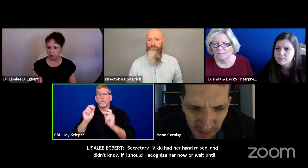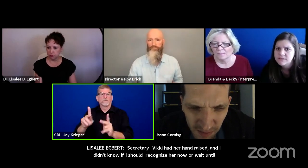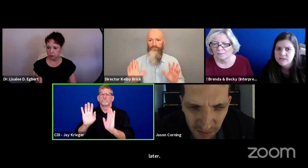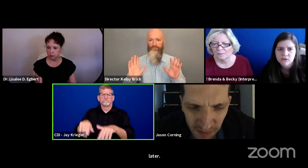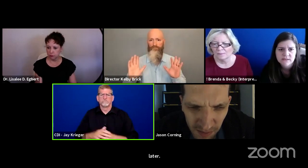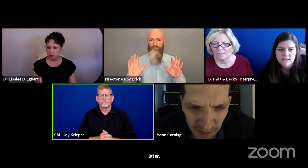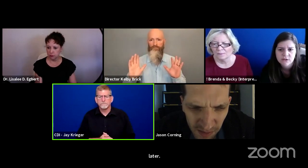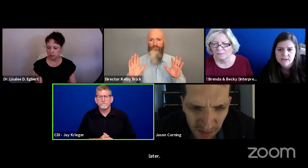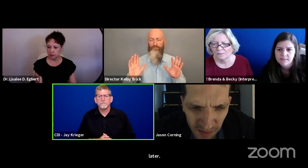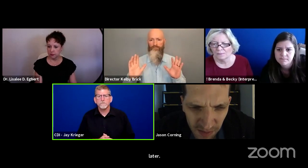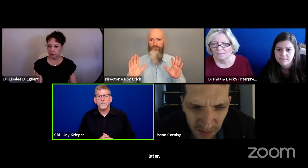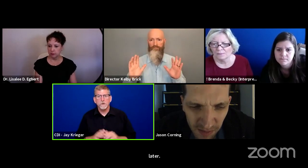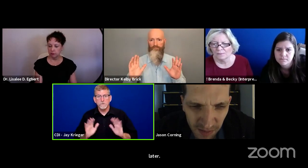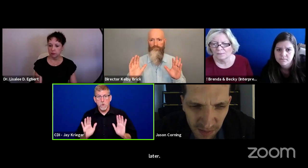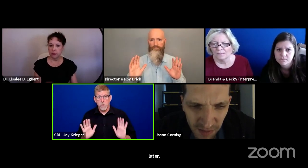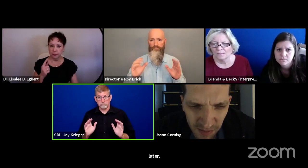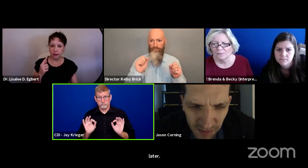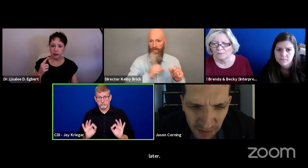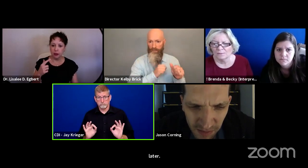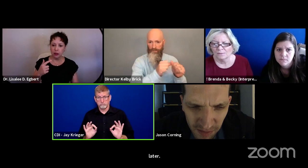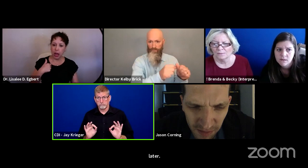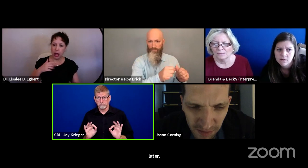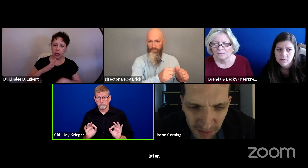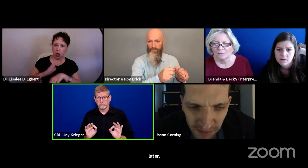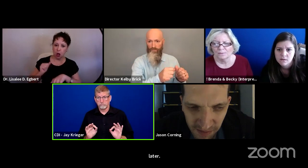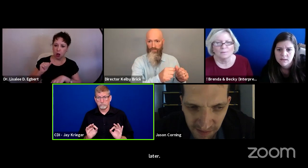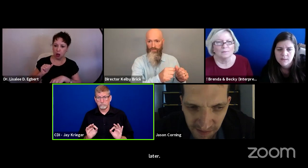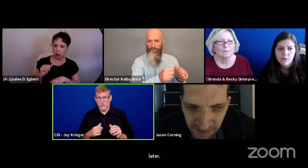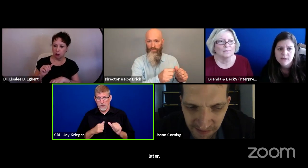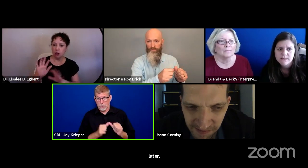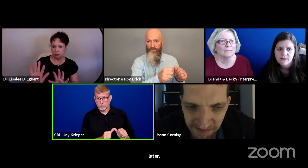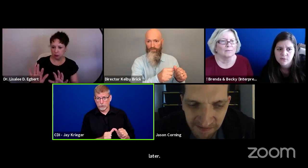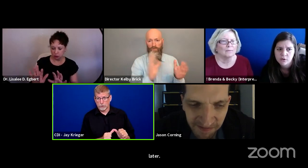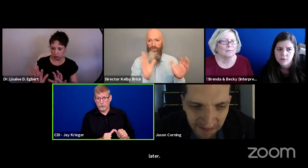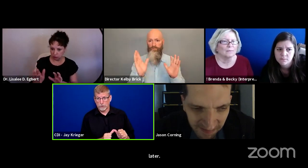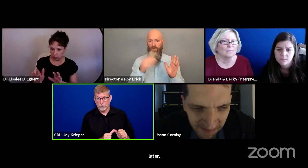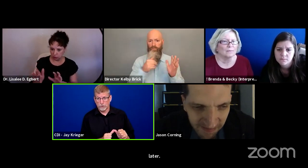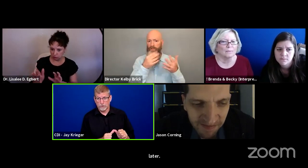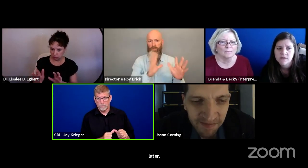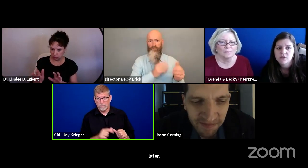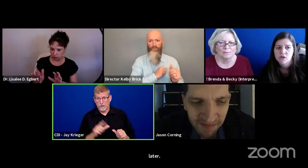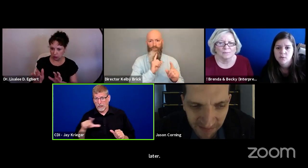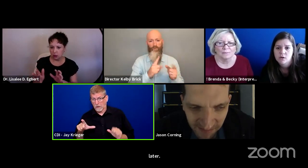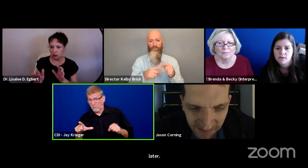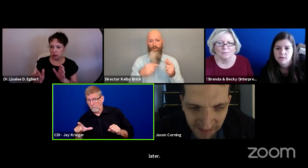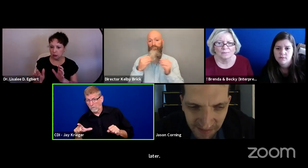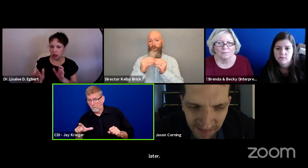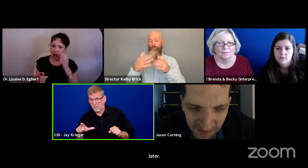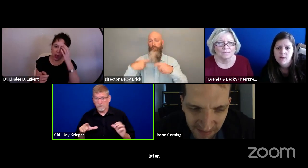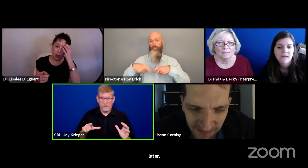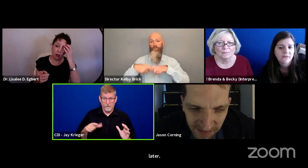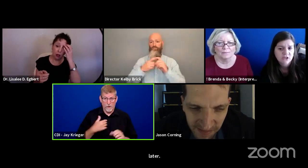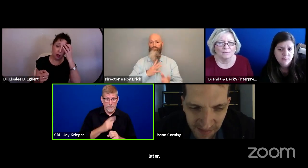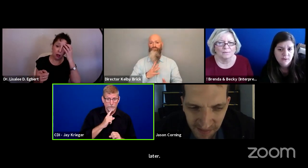This is a good time. Let me pause in my report. I'm not finished with my report.